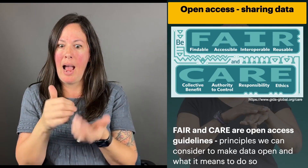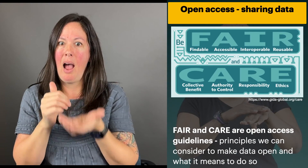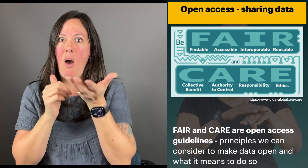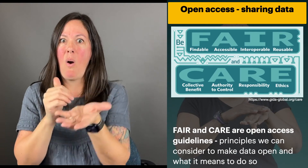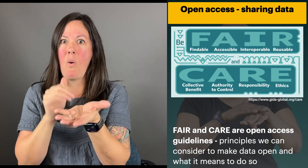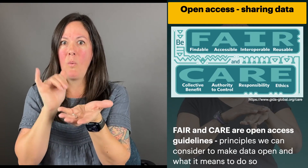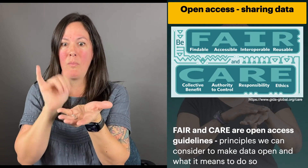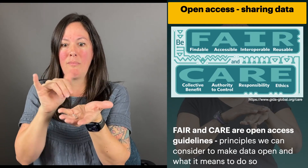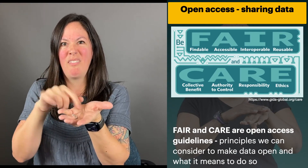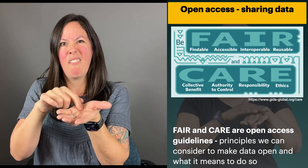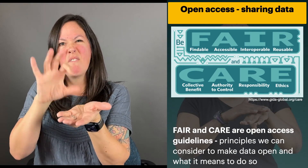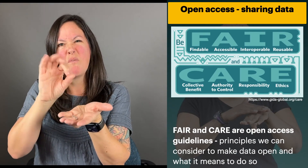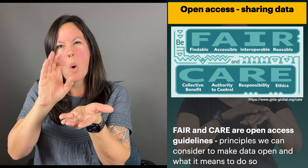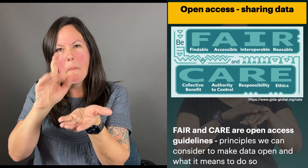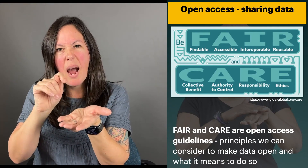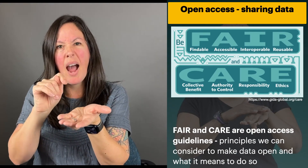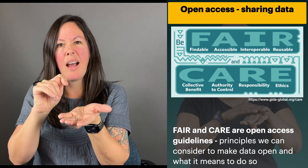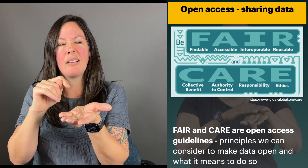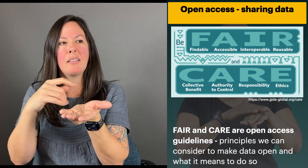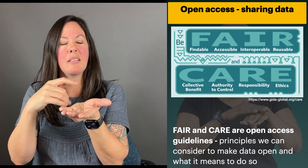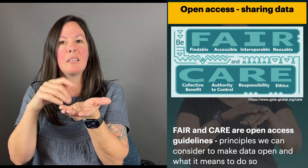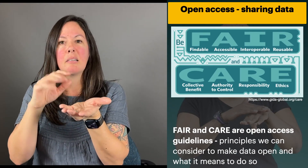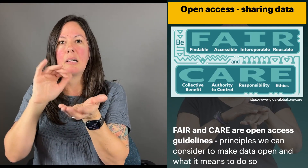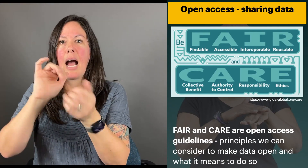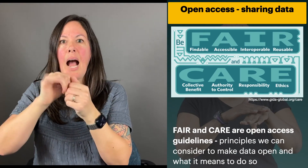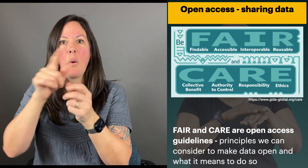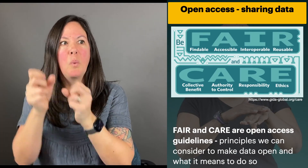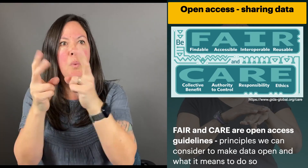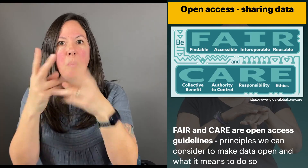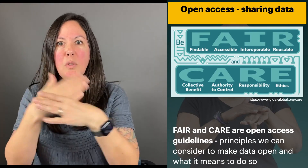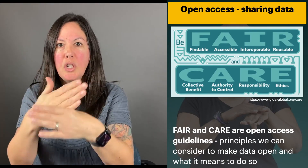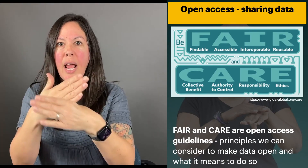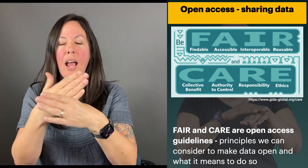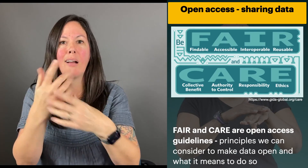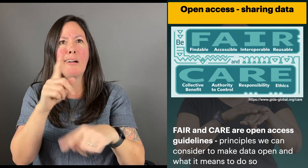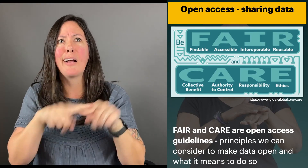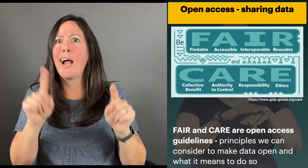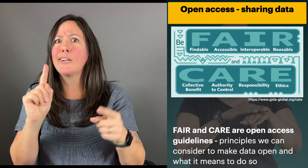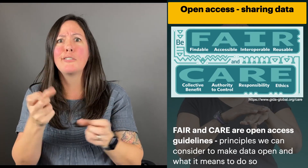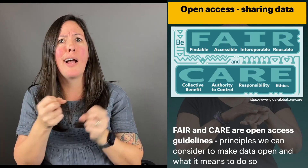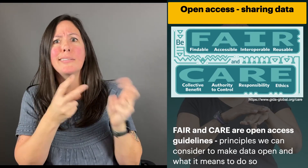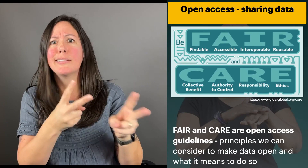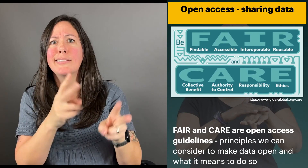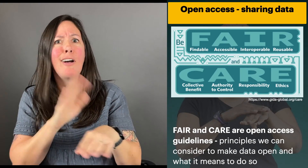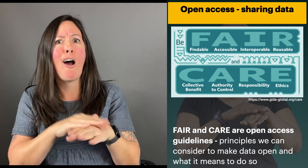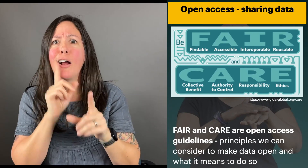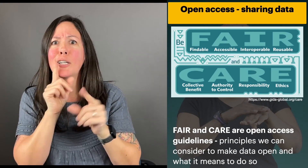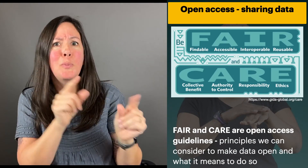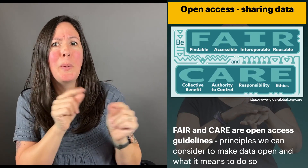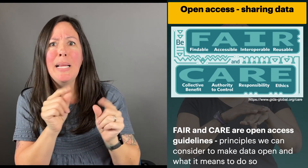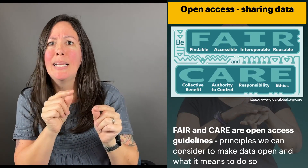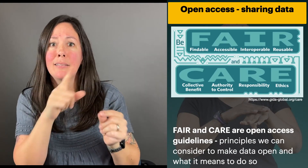in whatever way whether that's with pay or without pay or Open Access anything you want to think about how you're